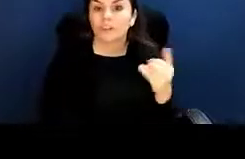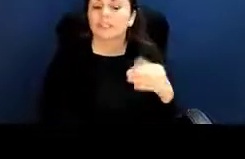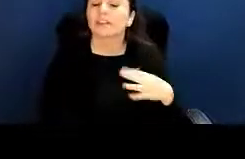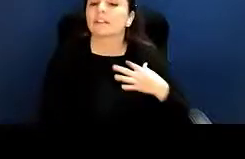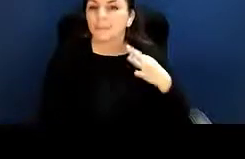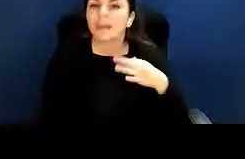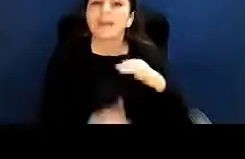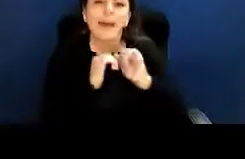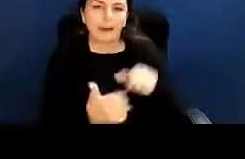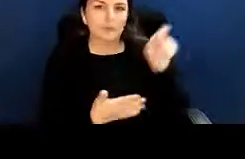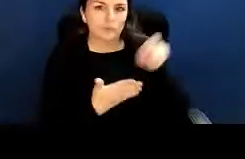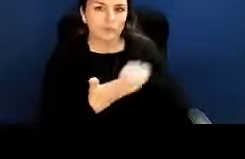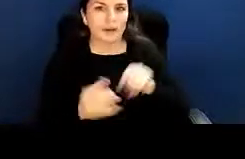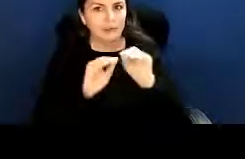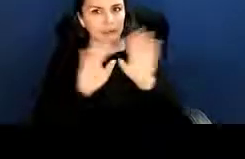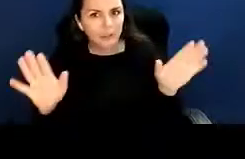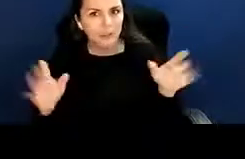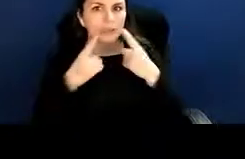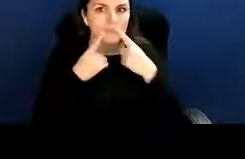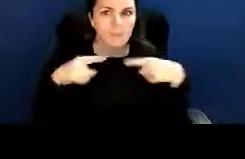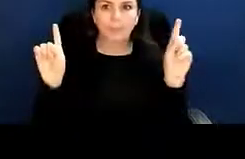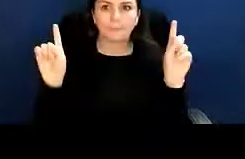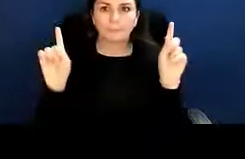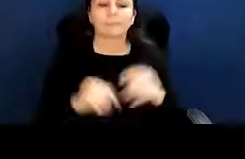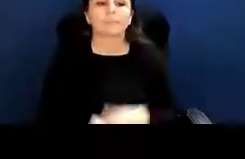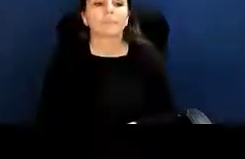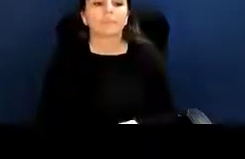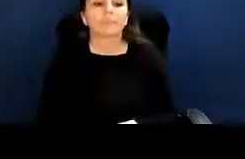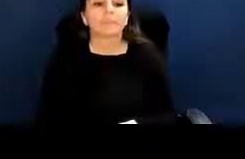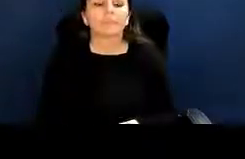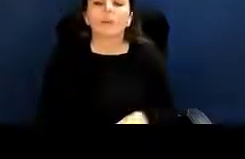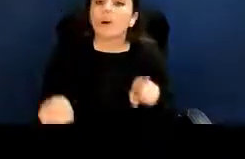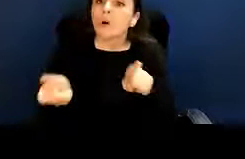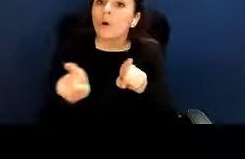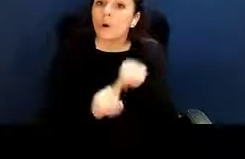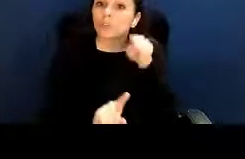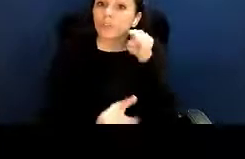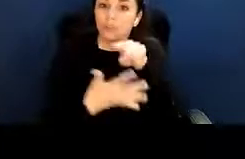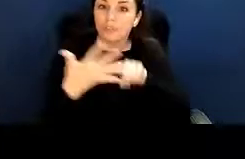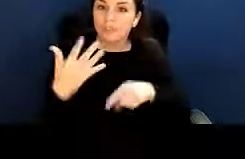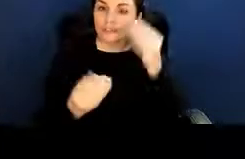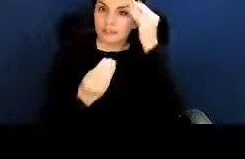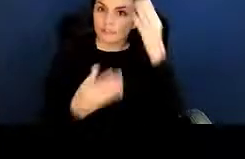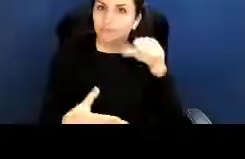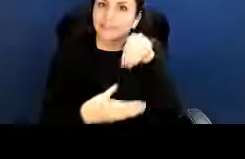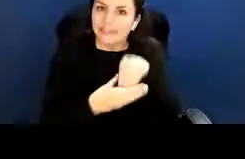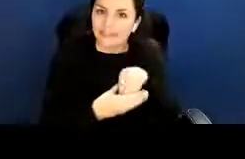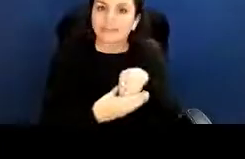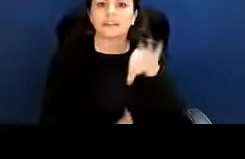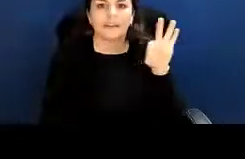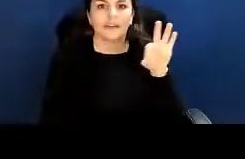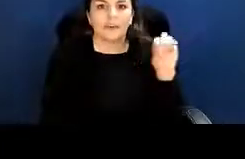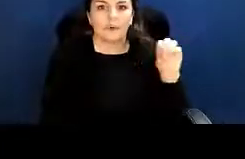A lot of what I'm going to talk about today is included in the funding announcement, so I encourage you to read it carefully